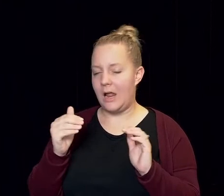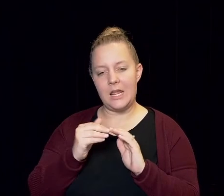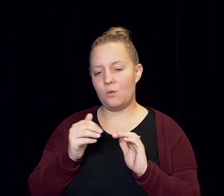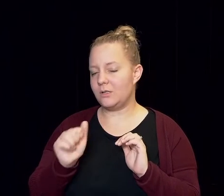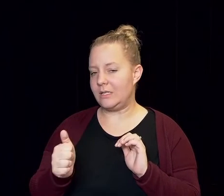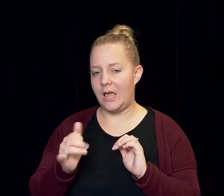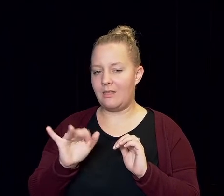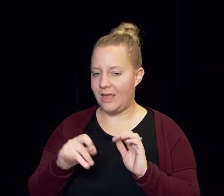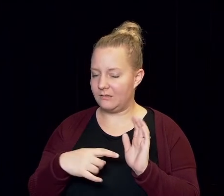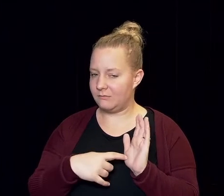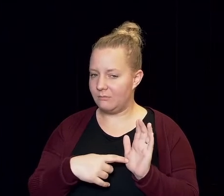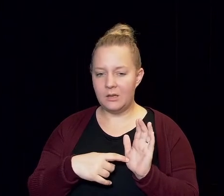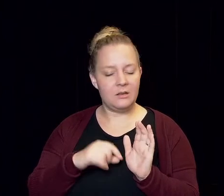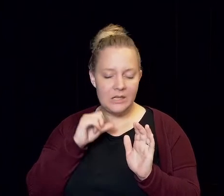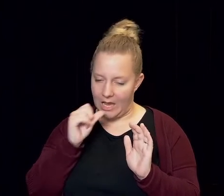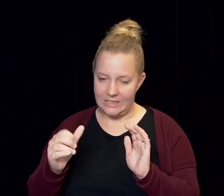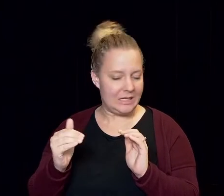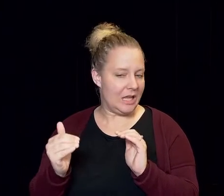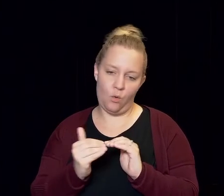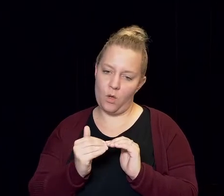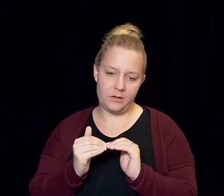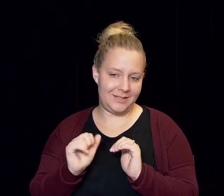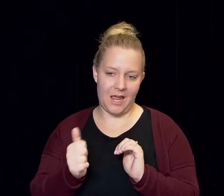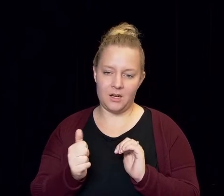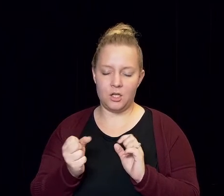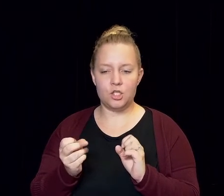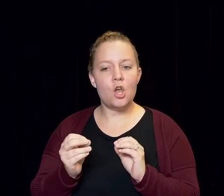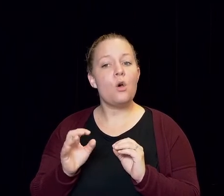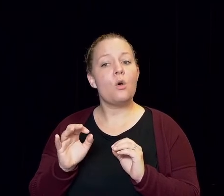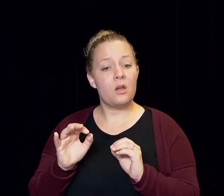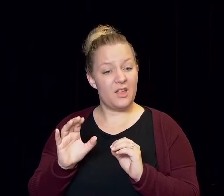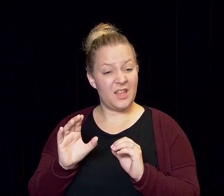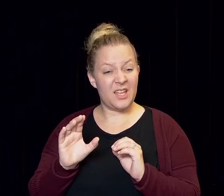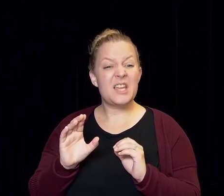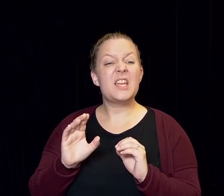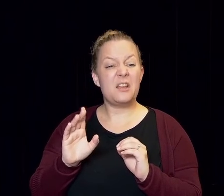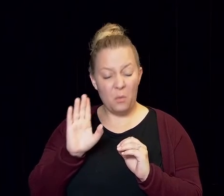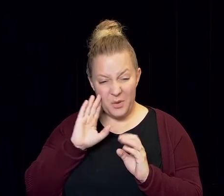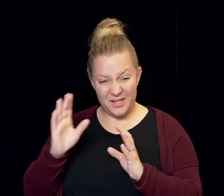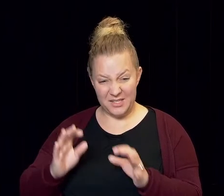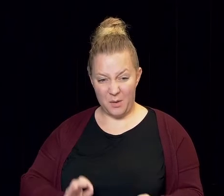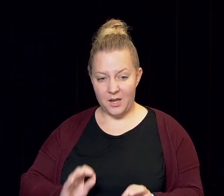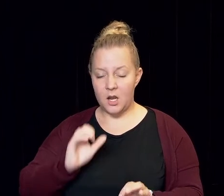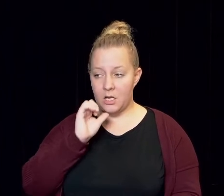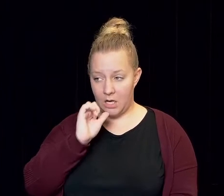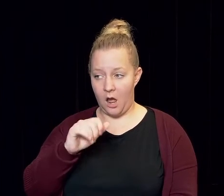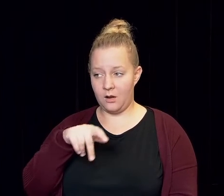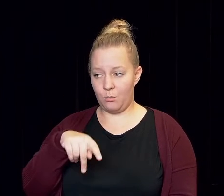symbol means, this does not equal. So therefore, here you would say this is not proportional.